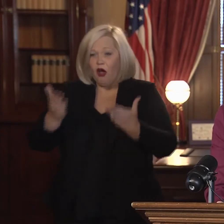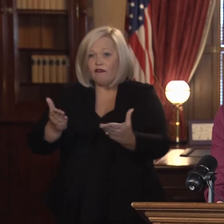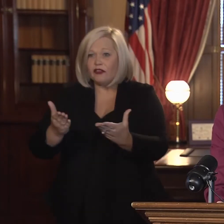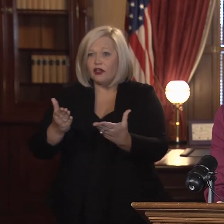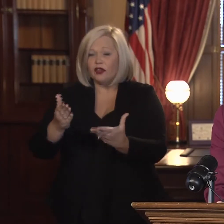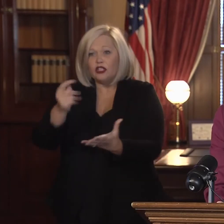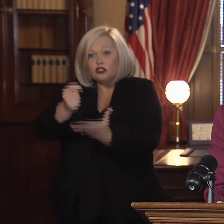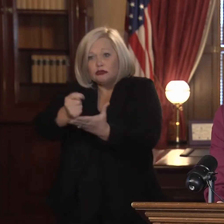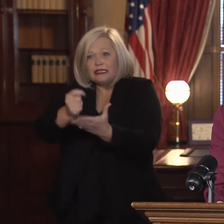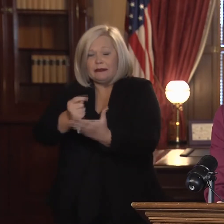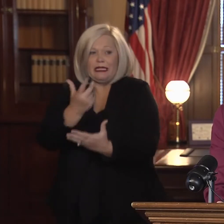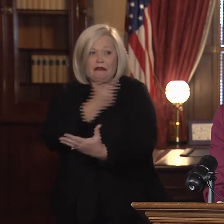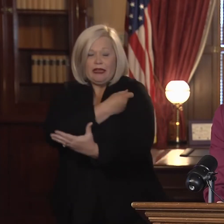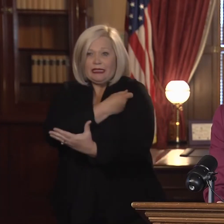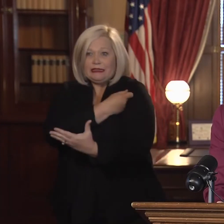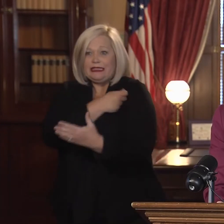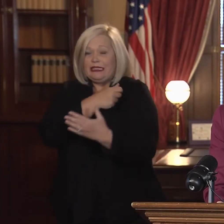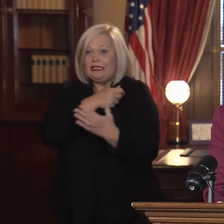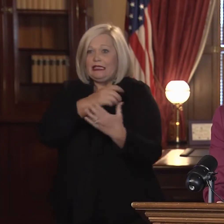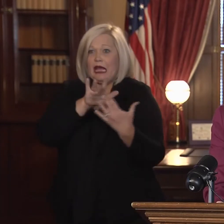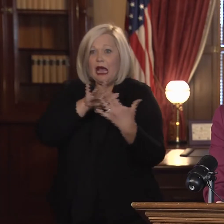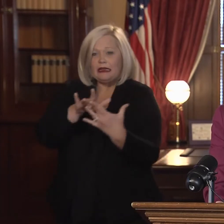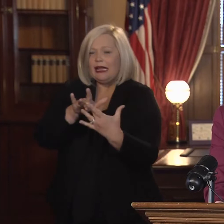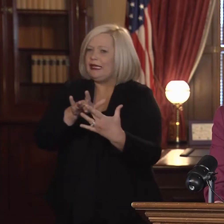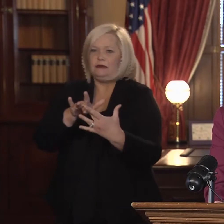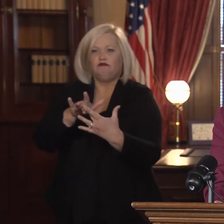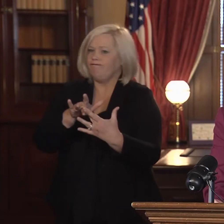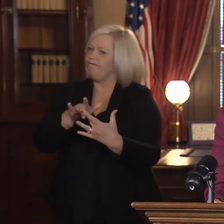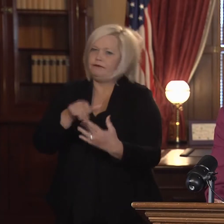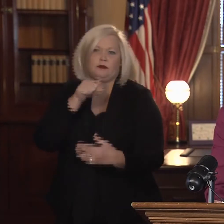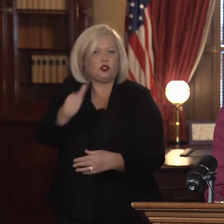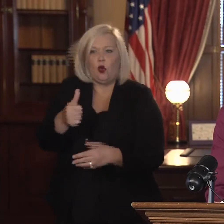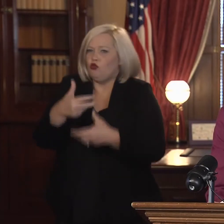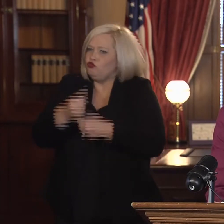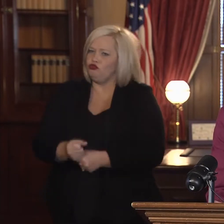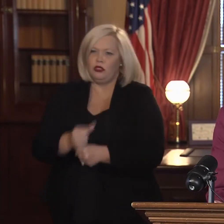PAMPHLET OR MALWARE SO THE BOTTOM LINE IS THIS, DO NOT BUY